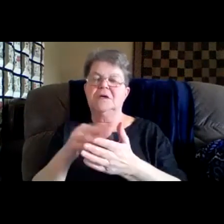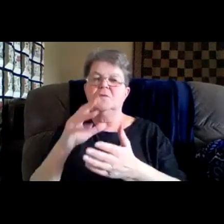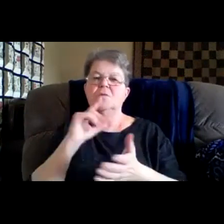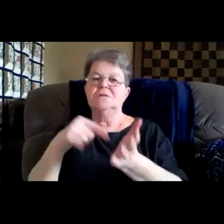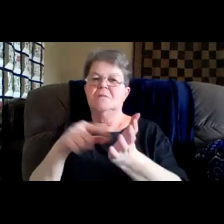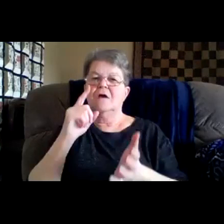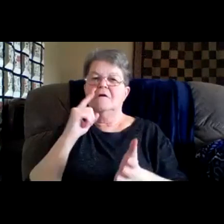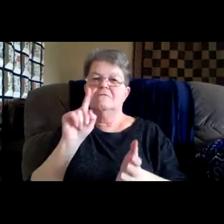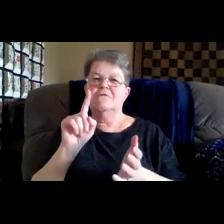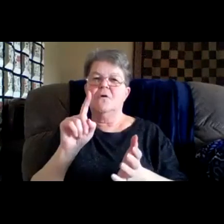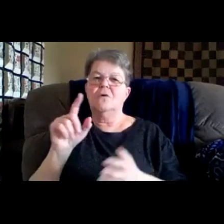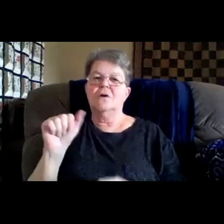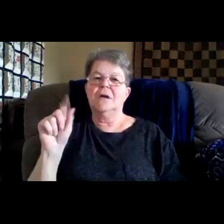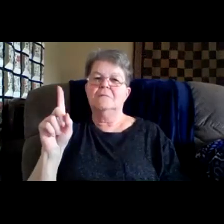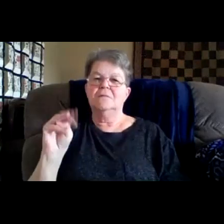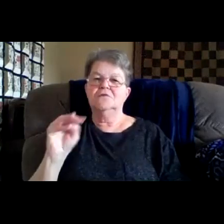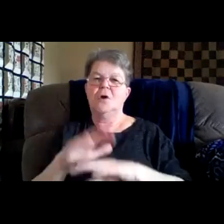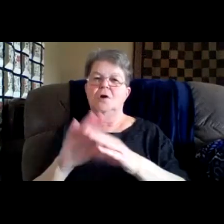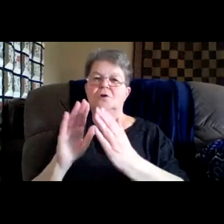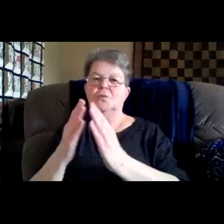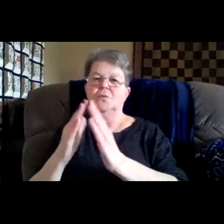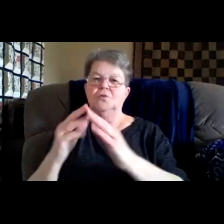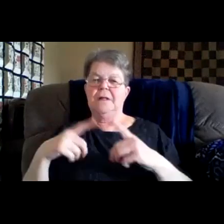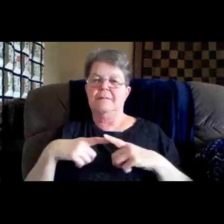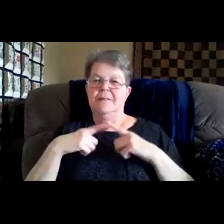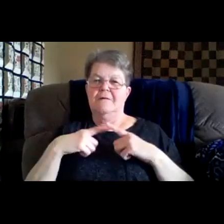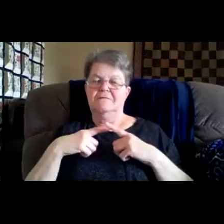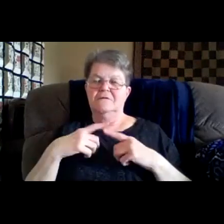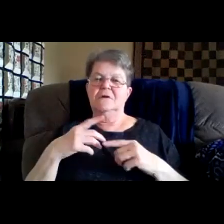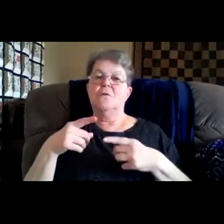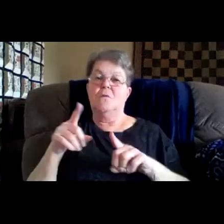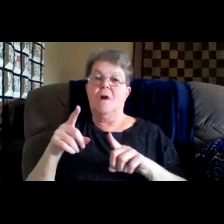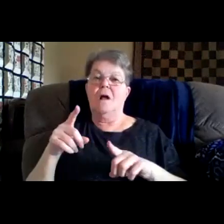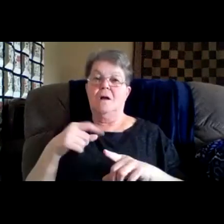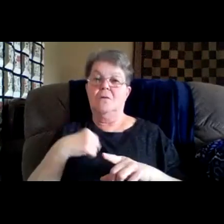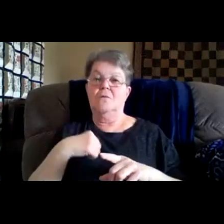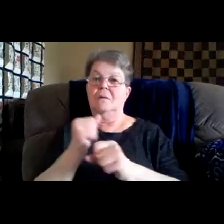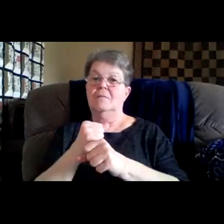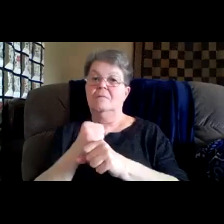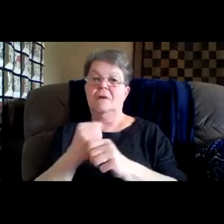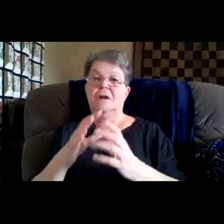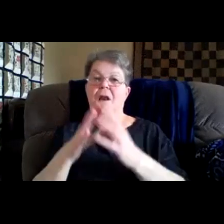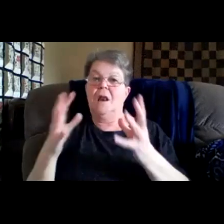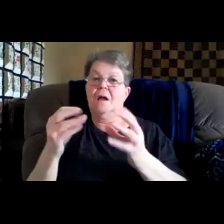again, the Administration On Community Living. And while we made way more progress with adults